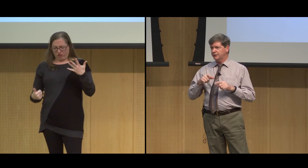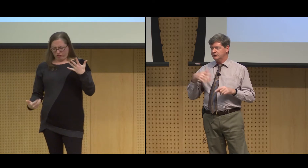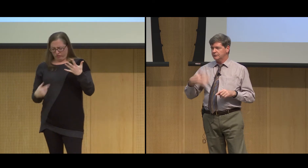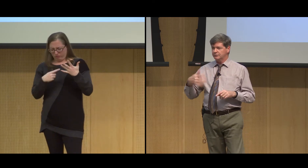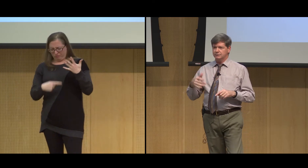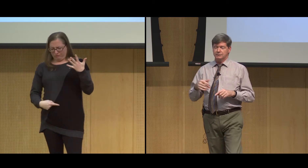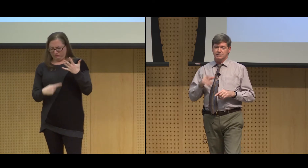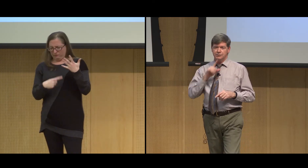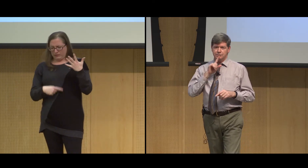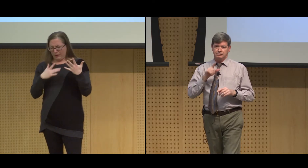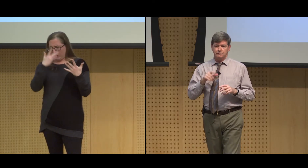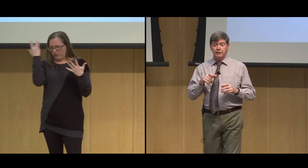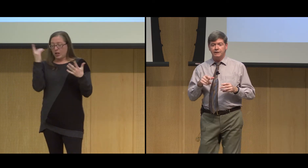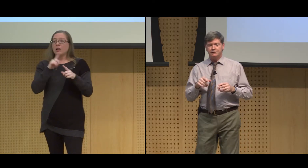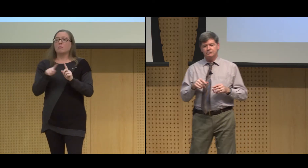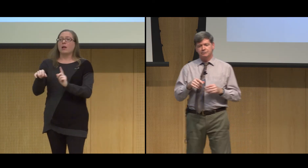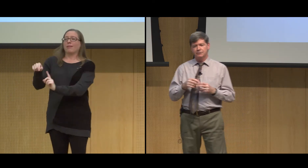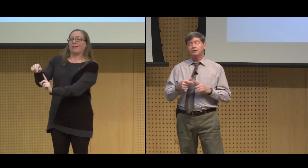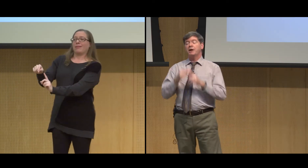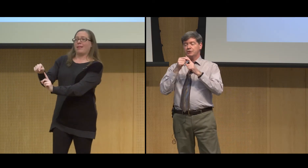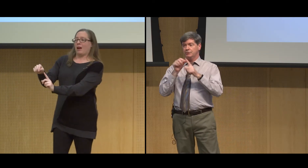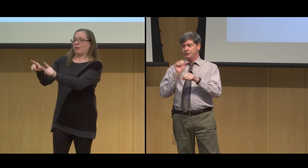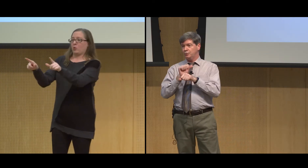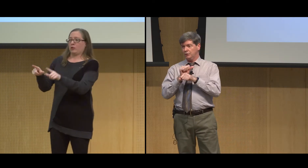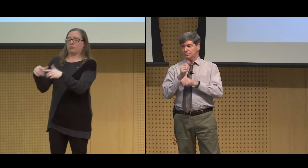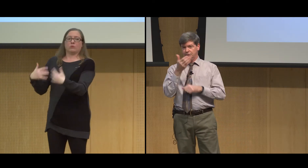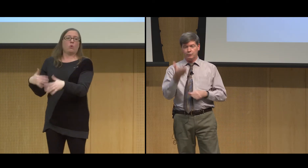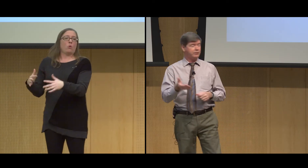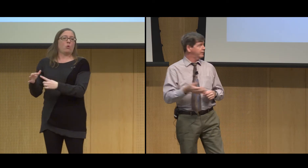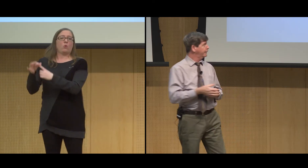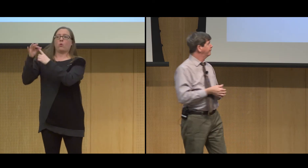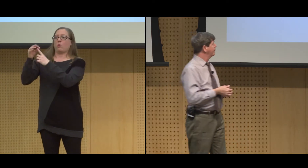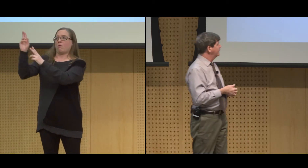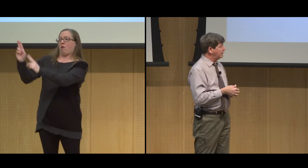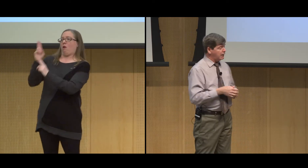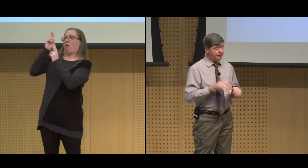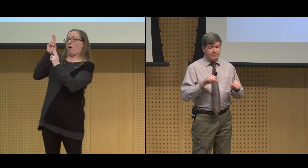but it was really special to work-- to work there.